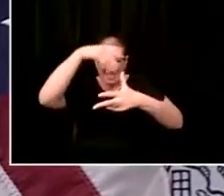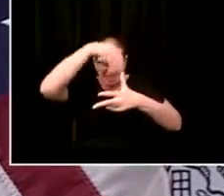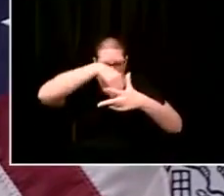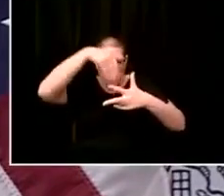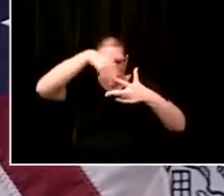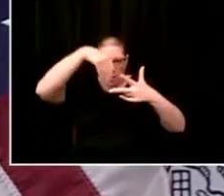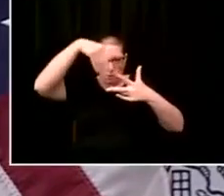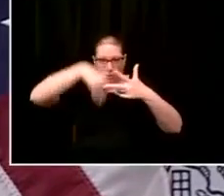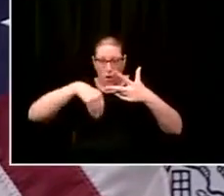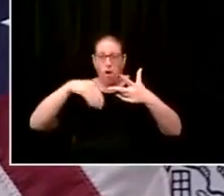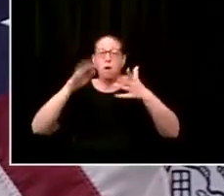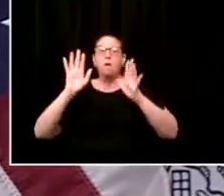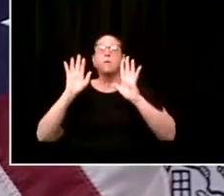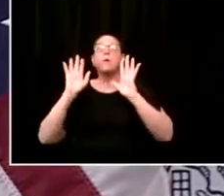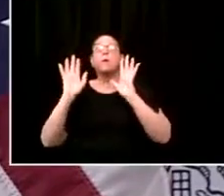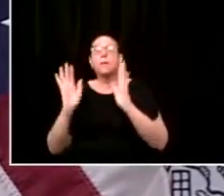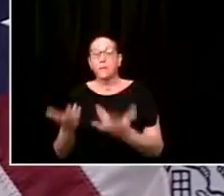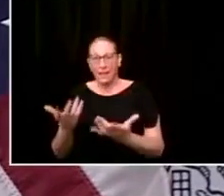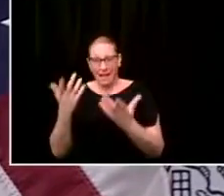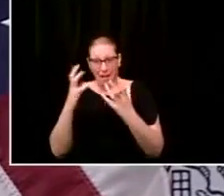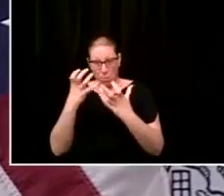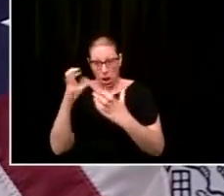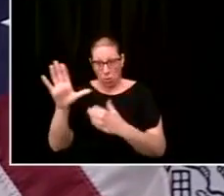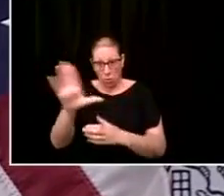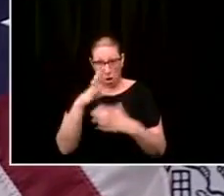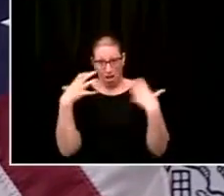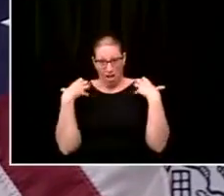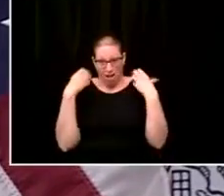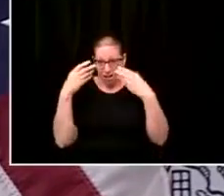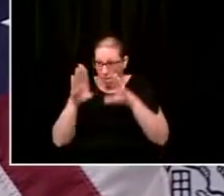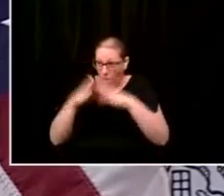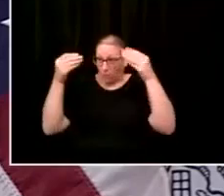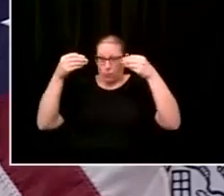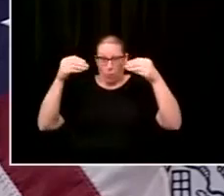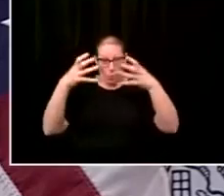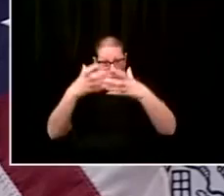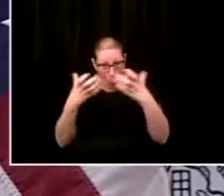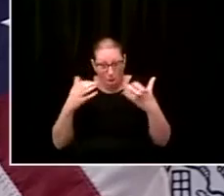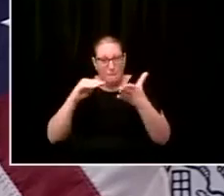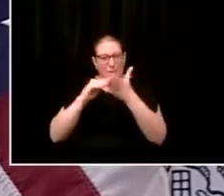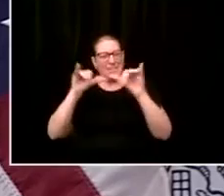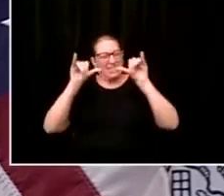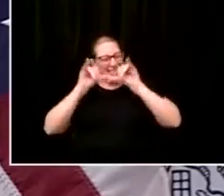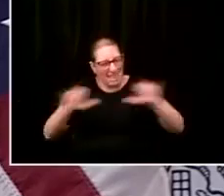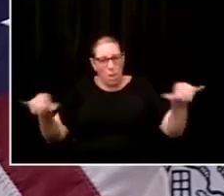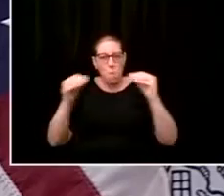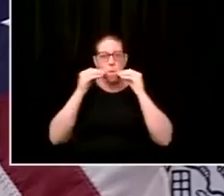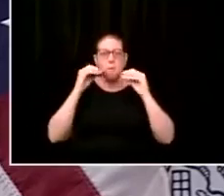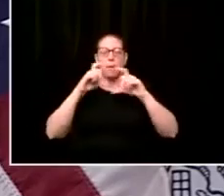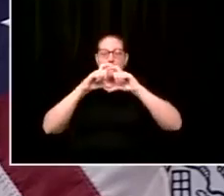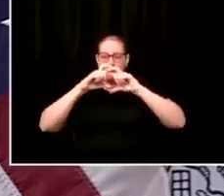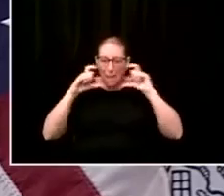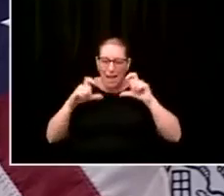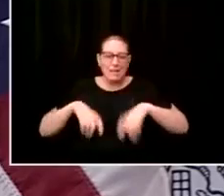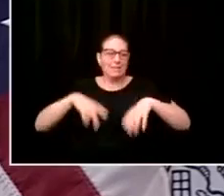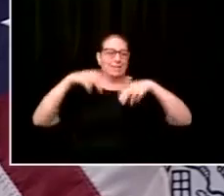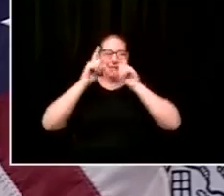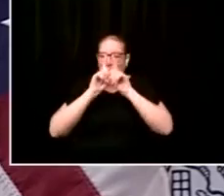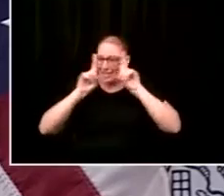a direct line between what you do and our ability to reopen anything."HEALTH AND HUMAN